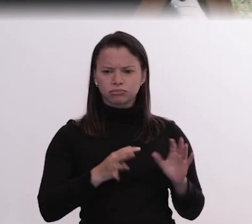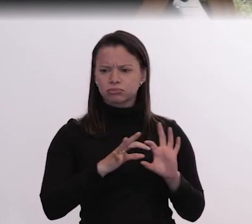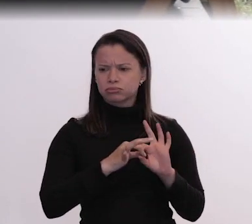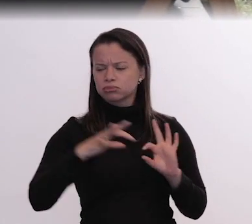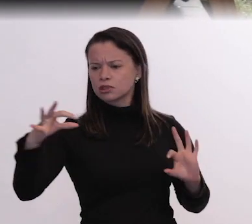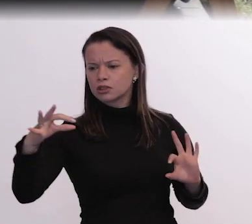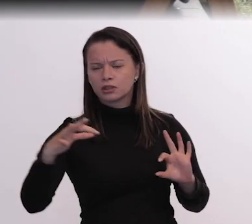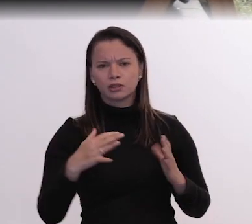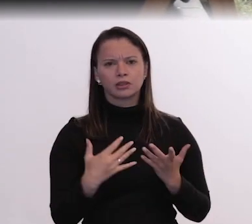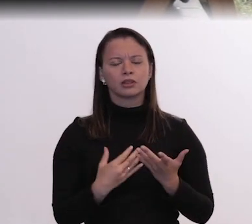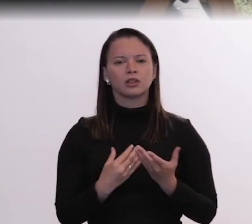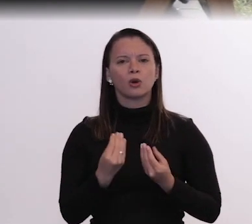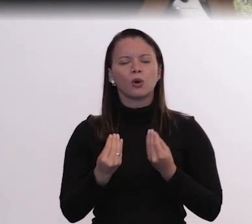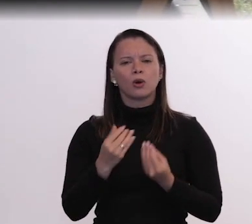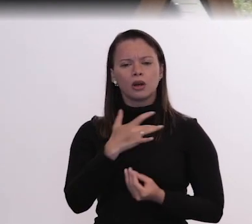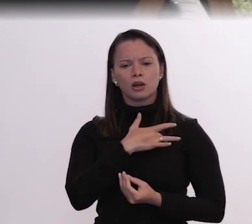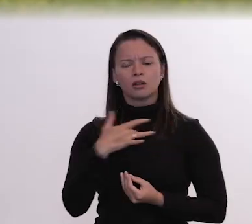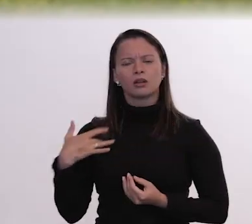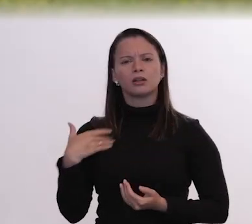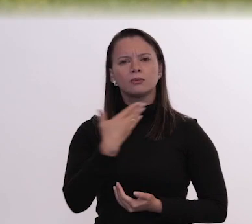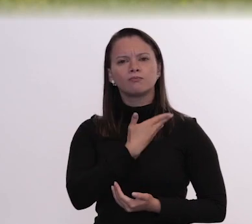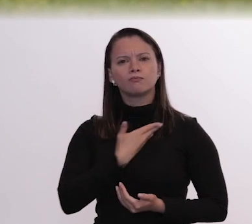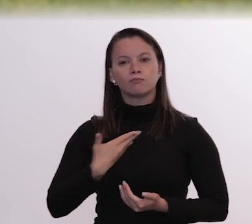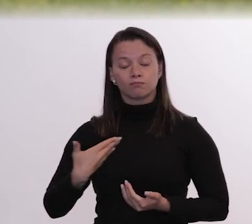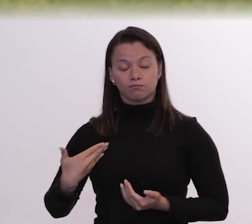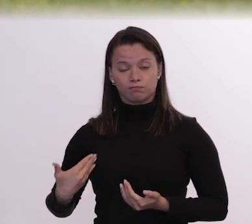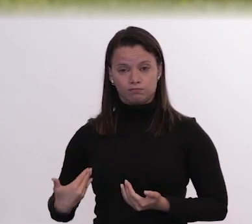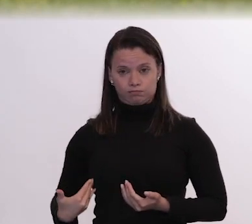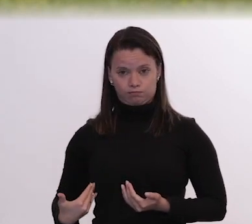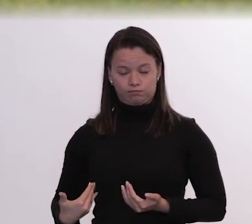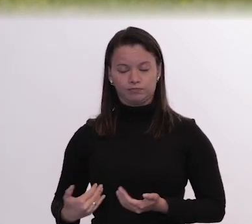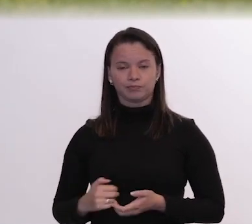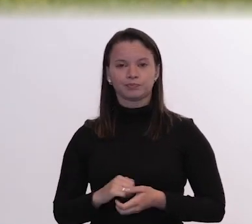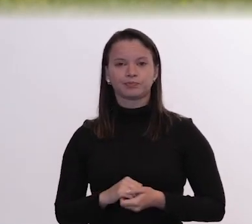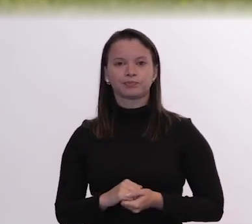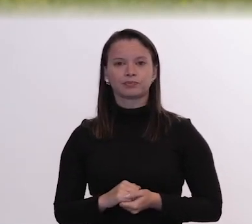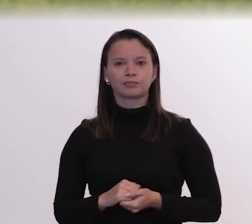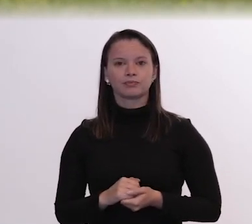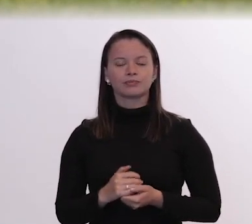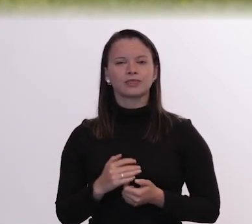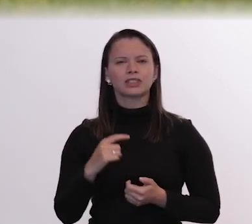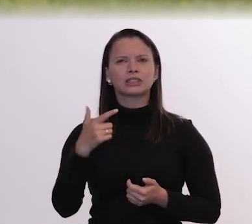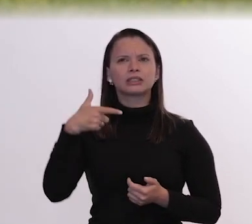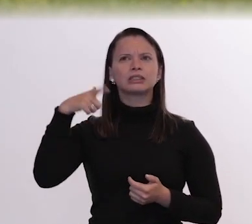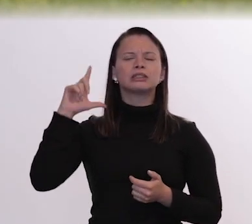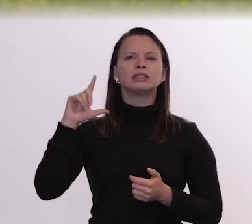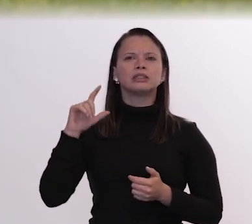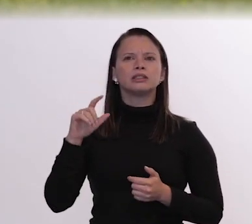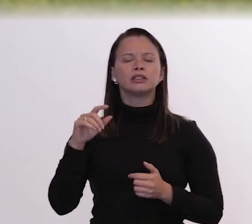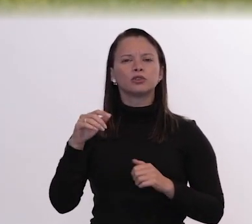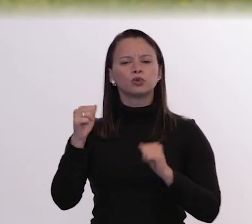between public health, we are in the Gardens of Public Health, which was deeply connected with urbanism